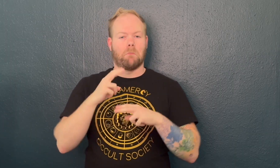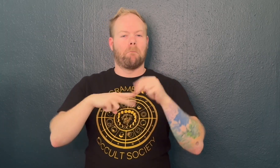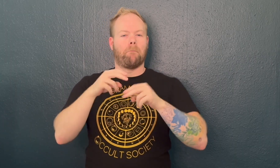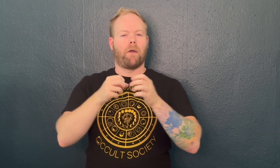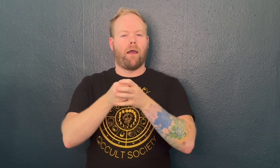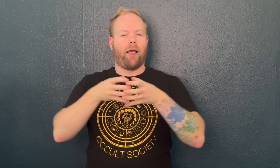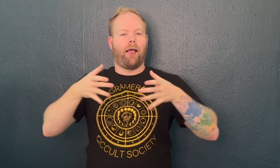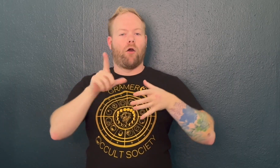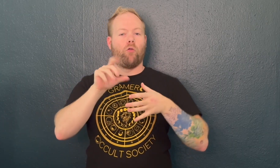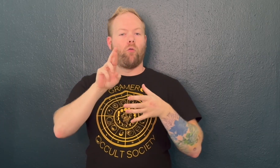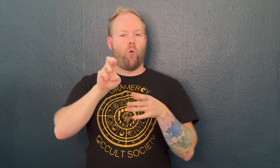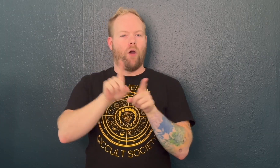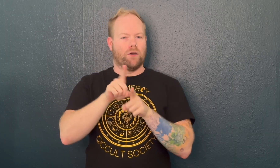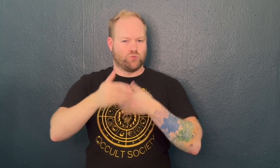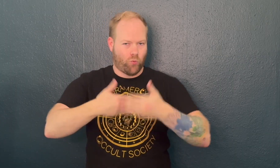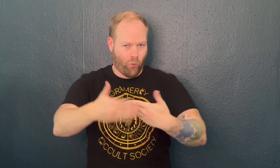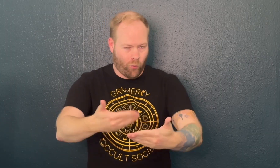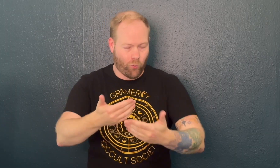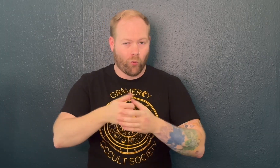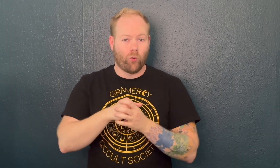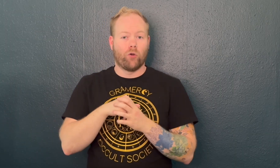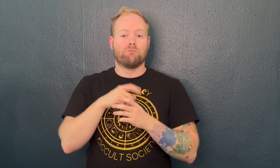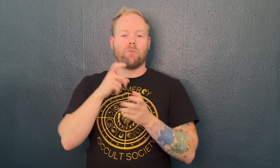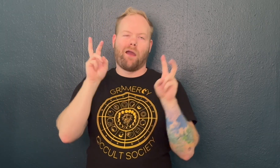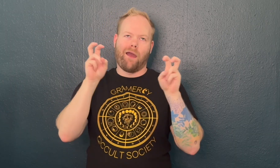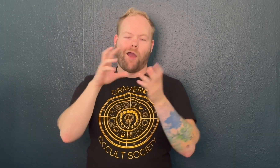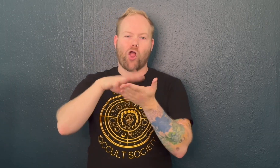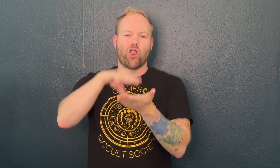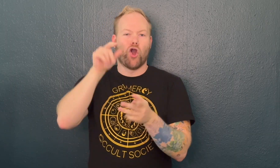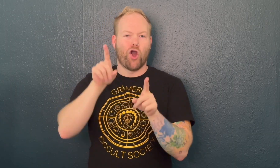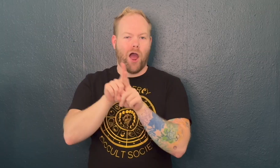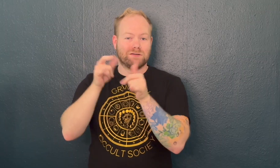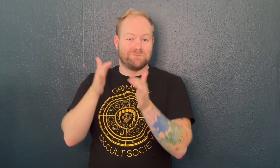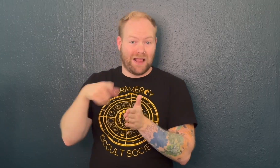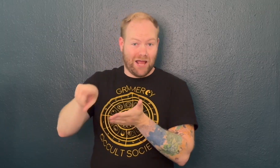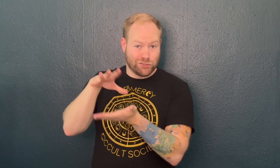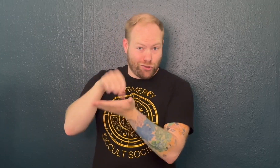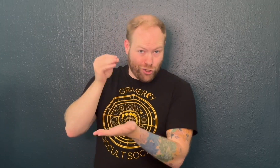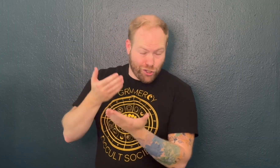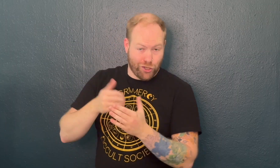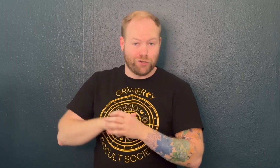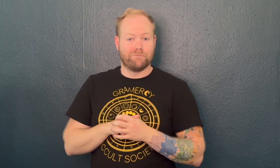Build out the lore as you go, “learn” as the players do too.